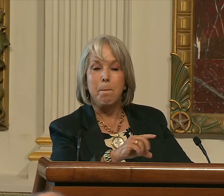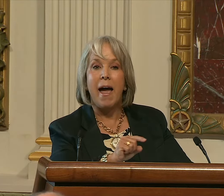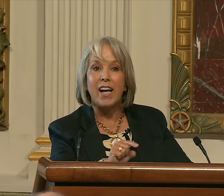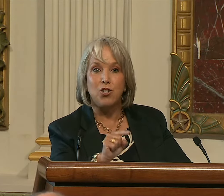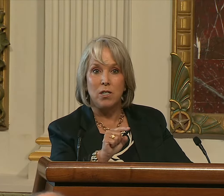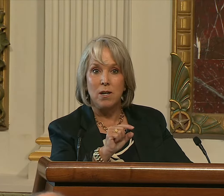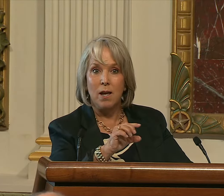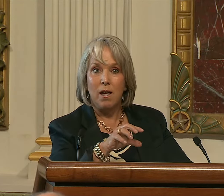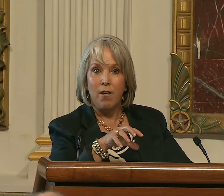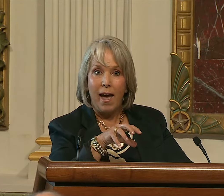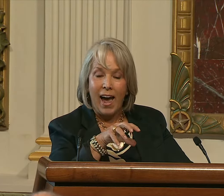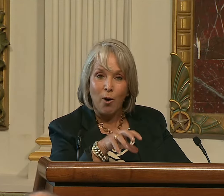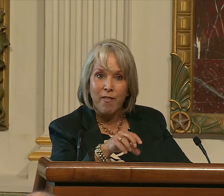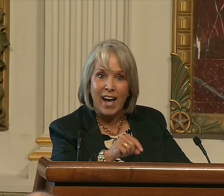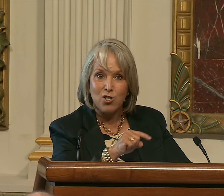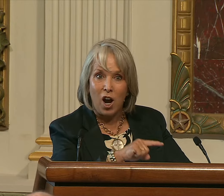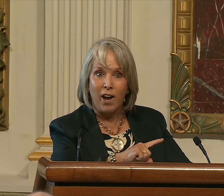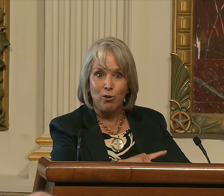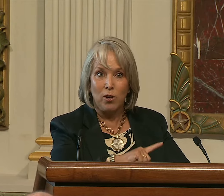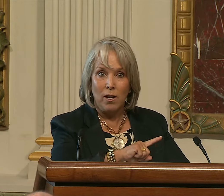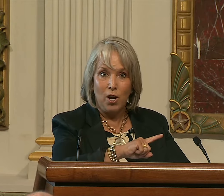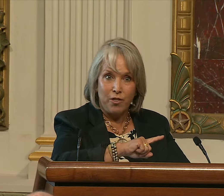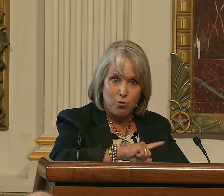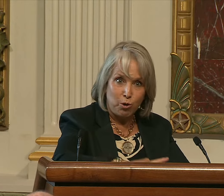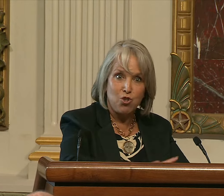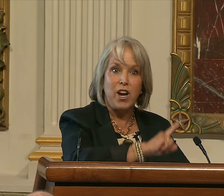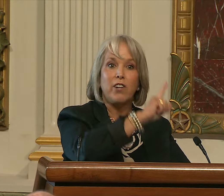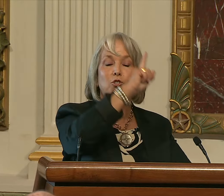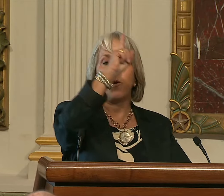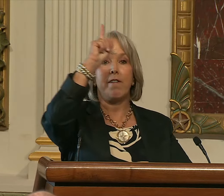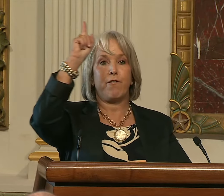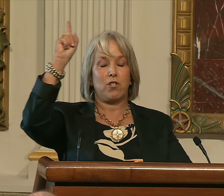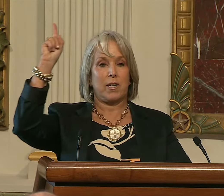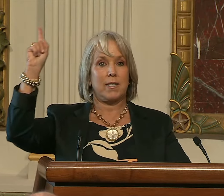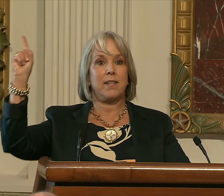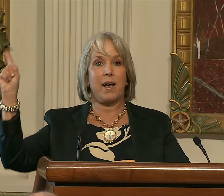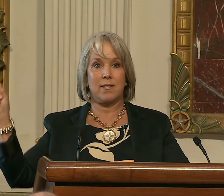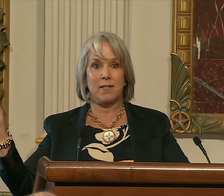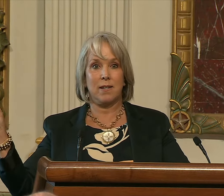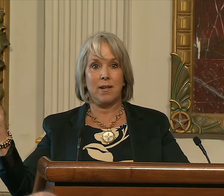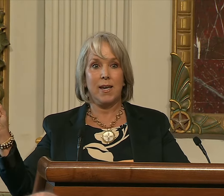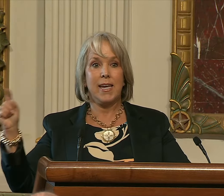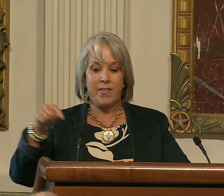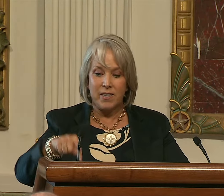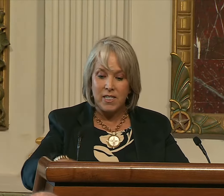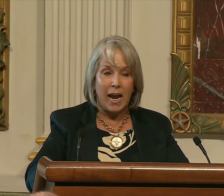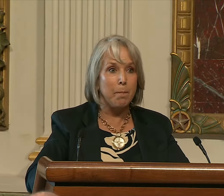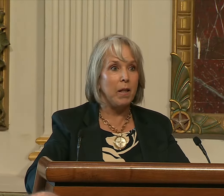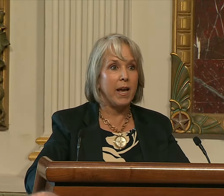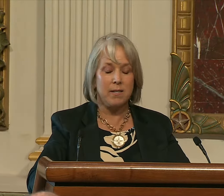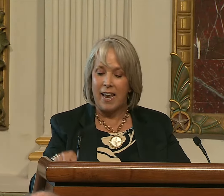Imagine how that child the trajectory for success in the same place